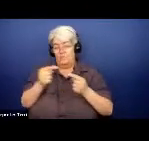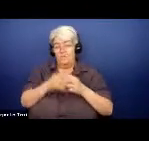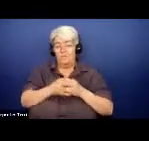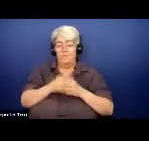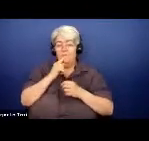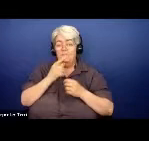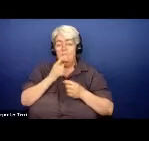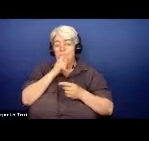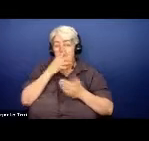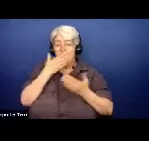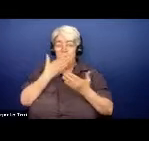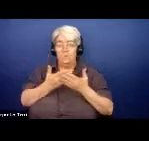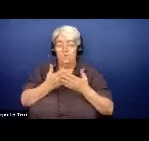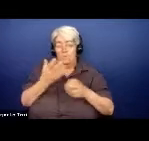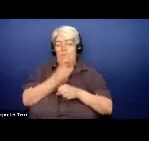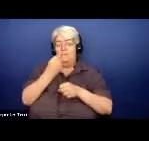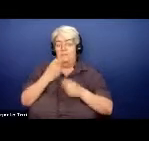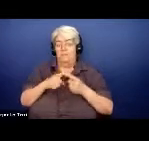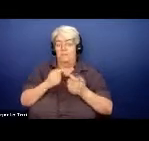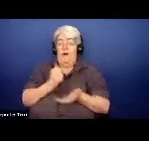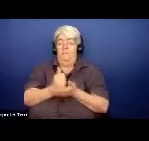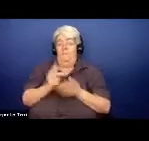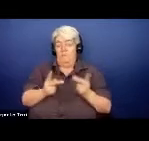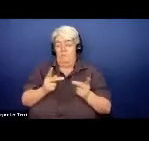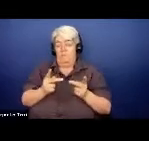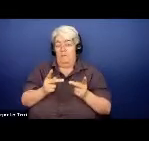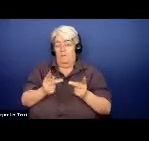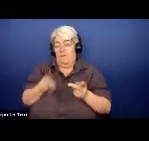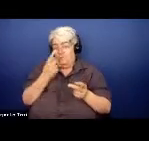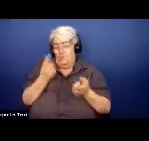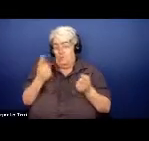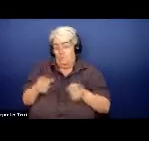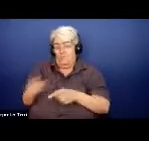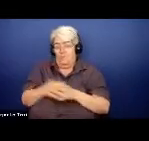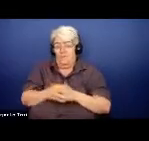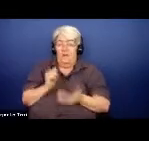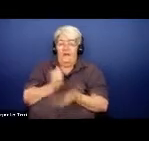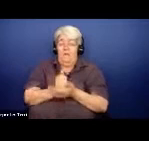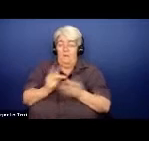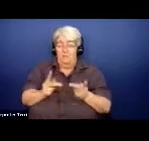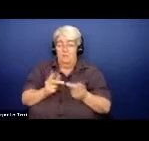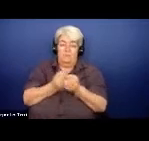in helping folks understand what's going on and how to best help and support people. If